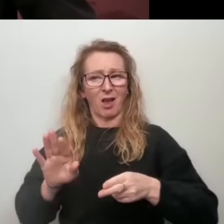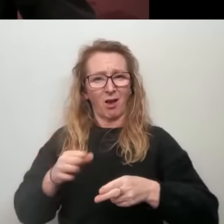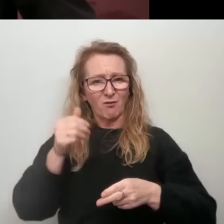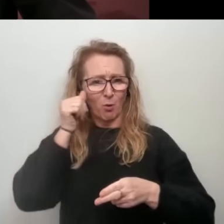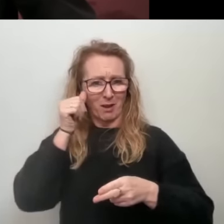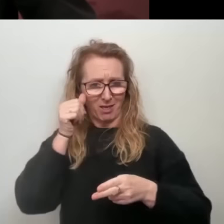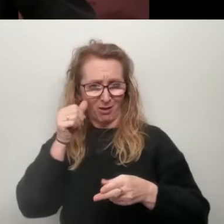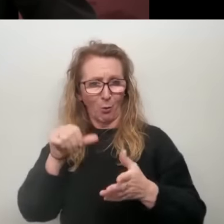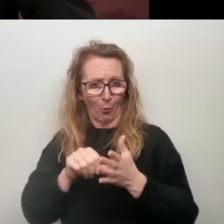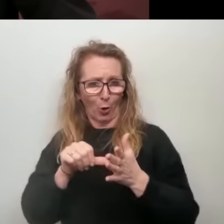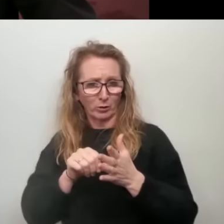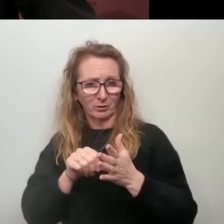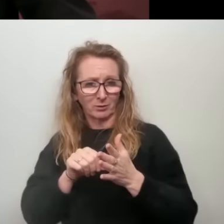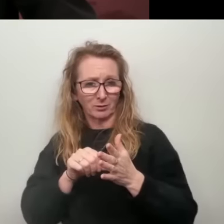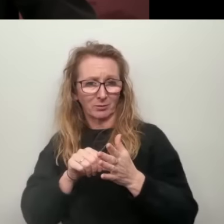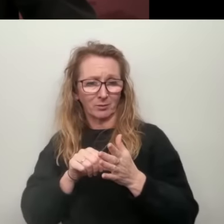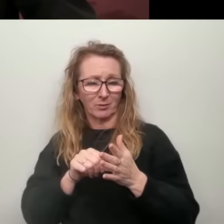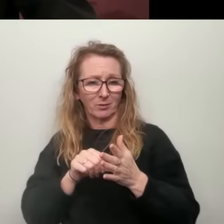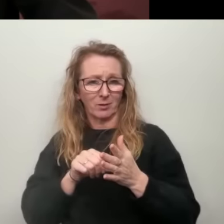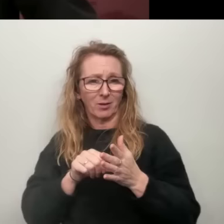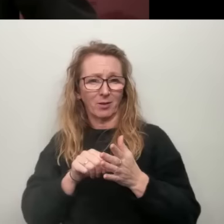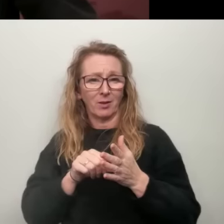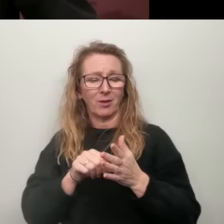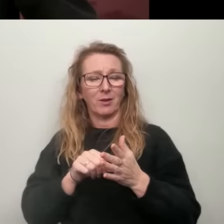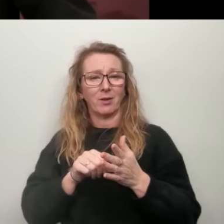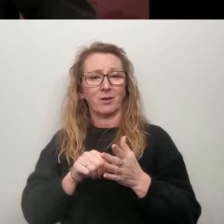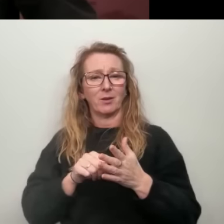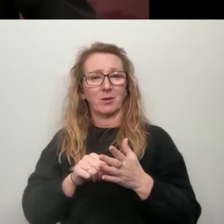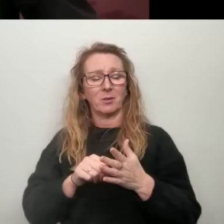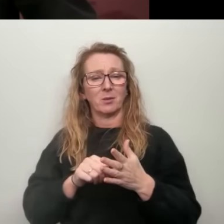And I suppose it takes a little while when you are using a material in a